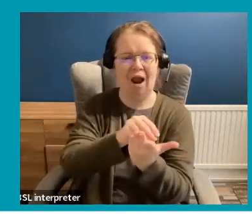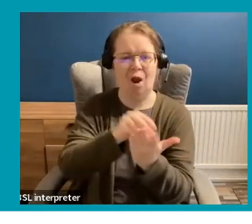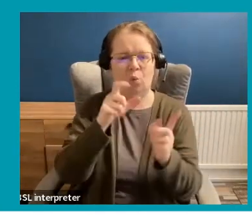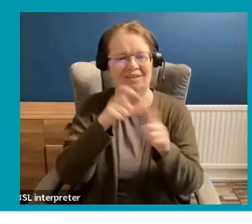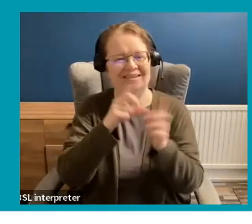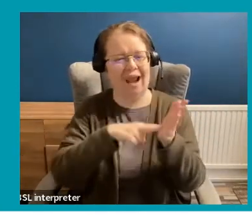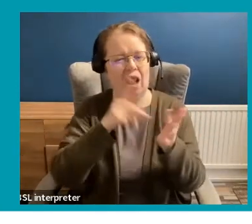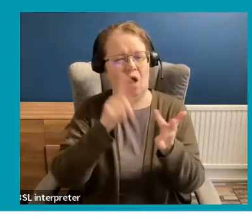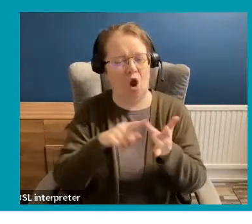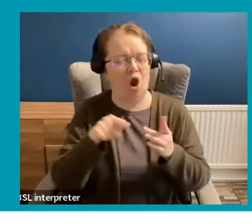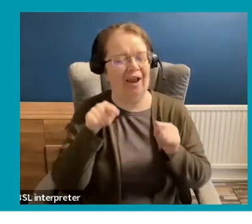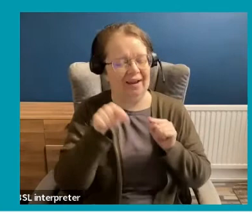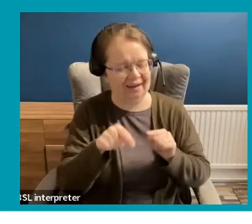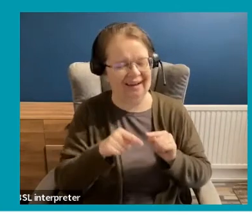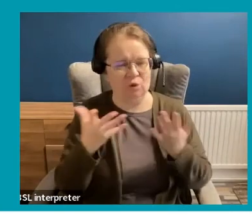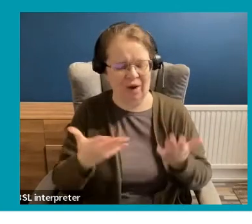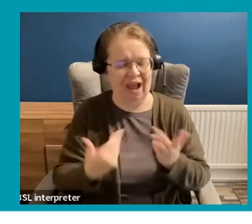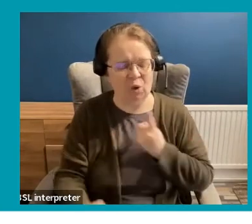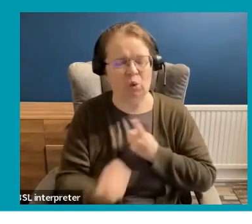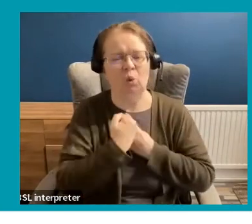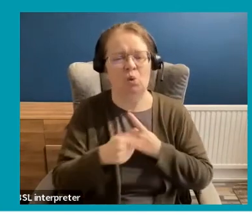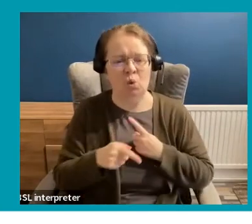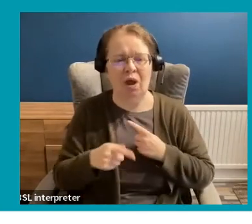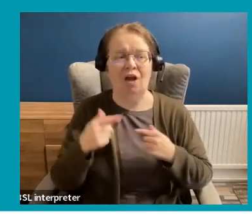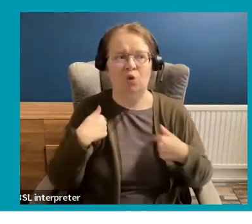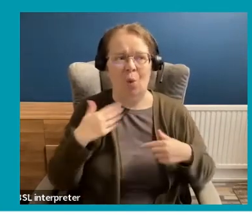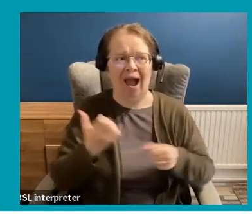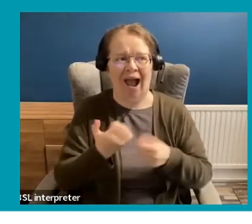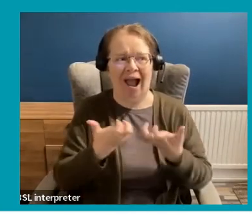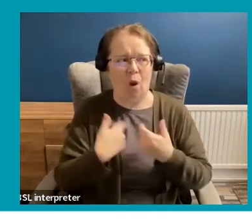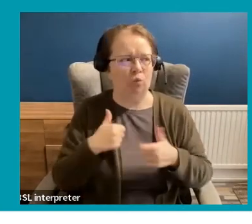is if we are going to do this properly and seriously how